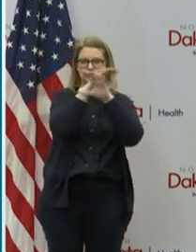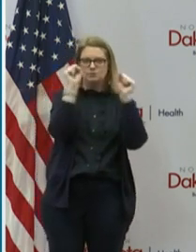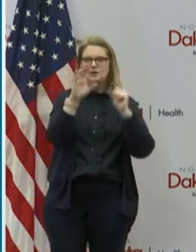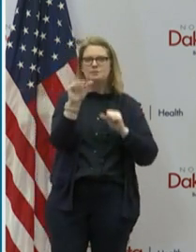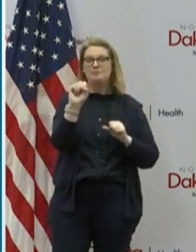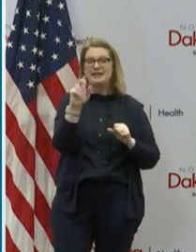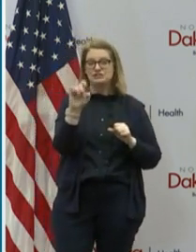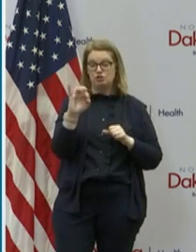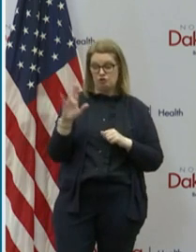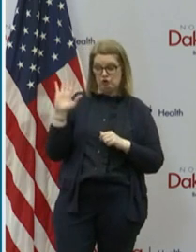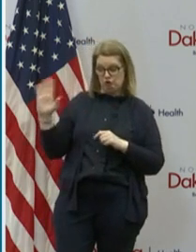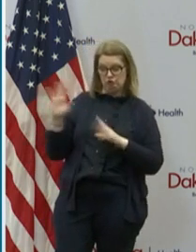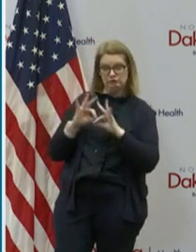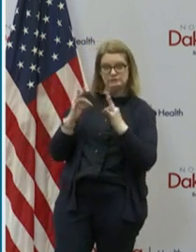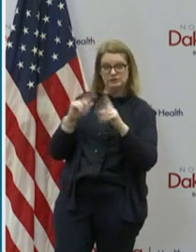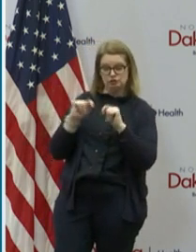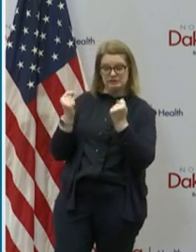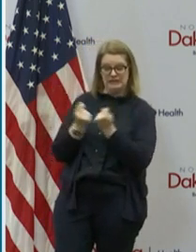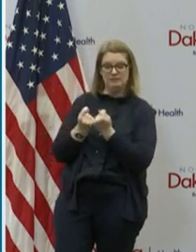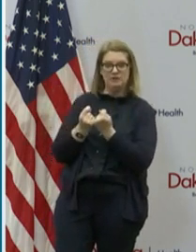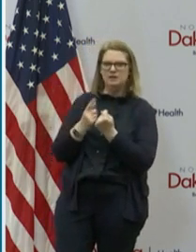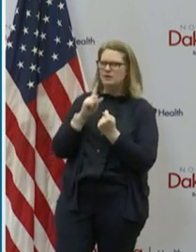WANT TO THANK ALL THOSE INVOLVED